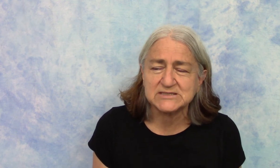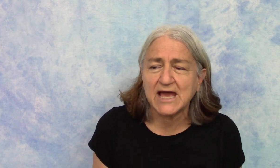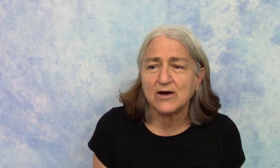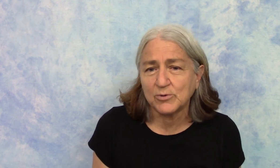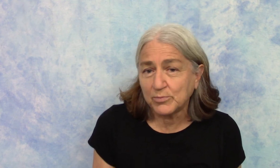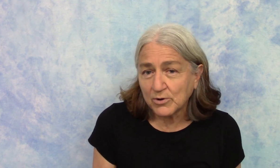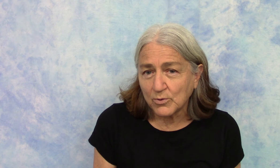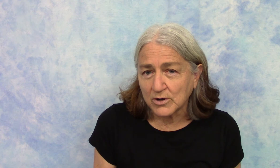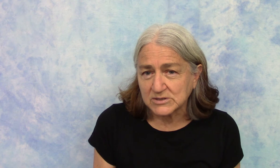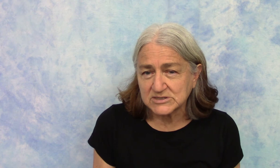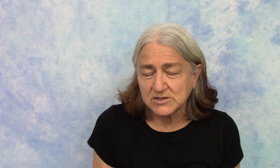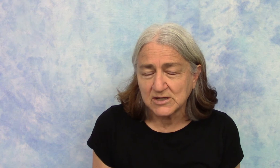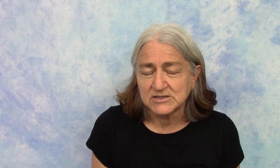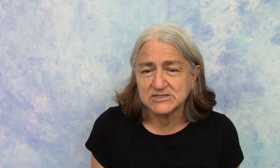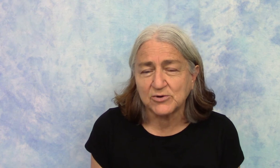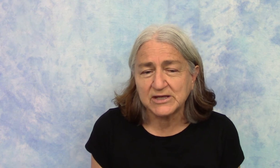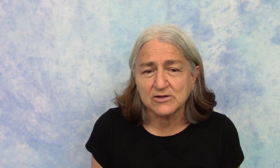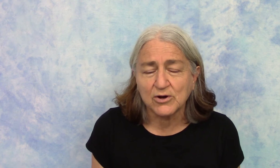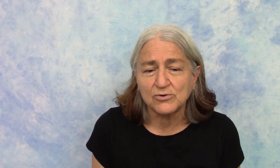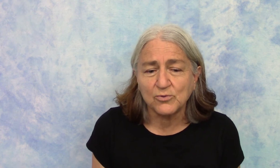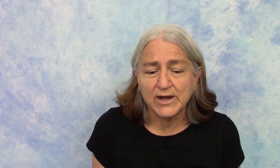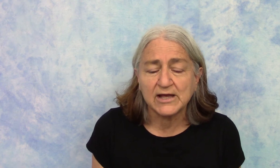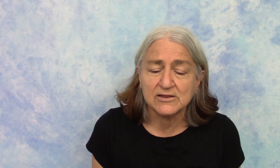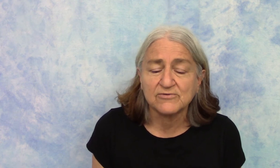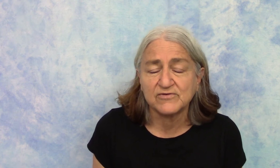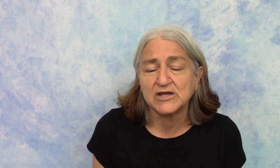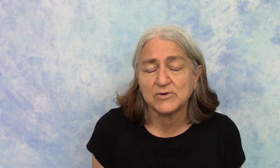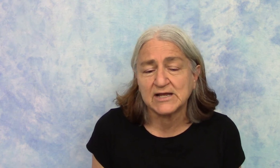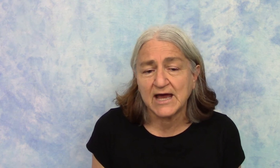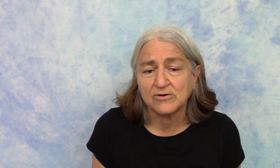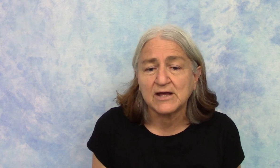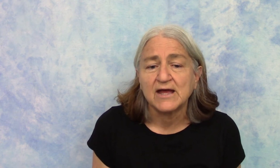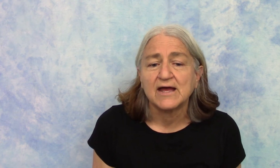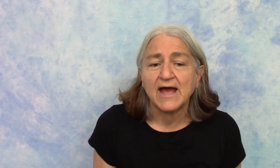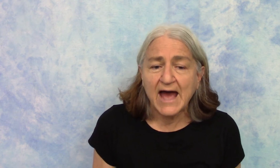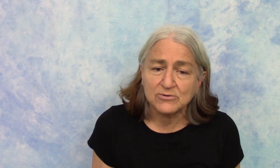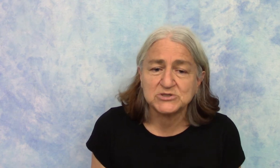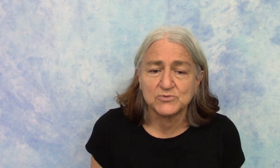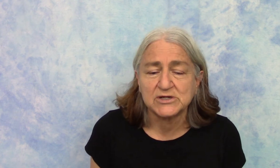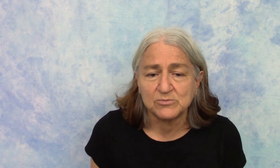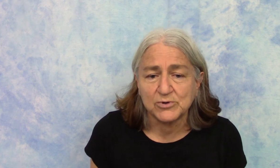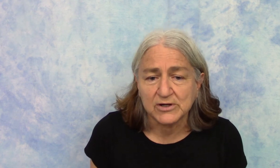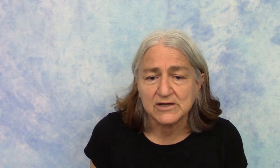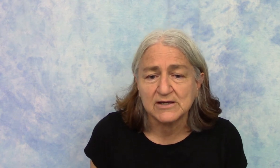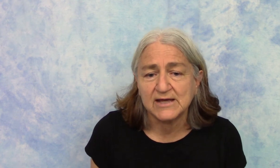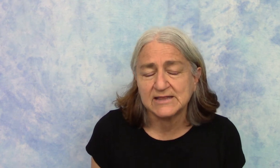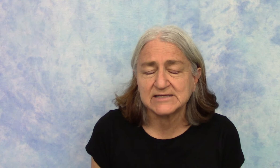how a book works so in their own way they're figuring out how to read a book and that's a